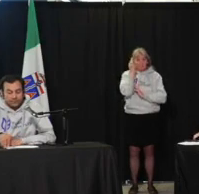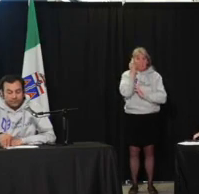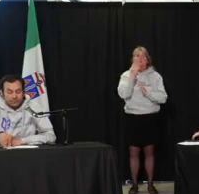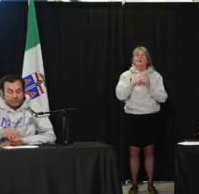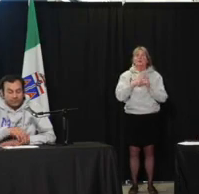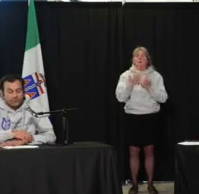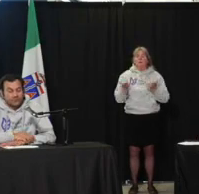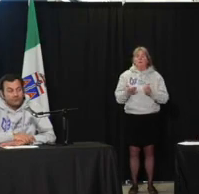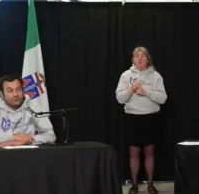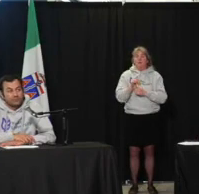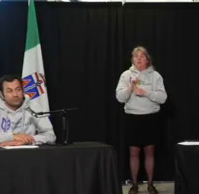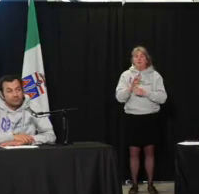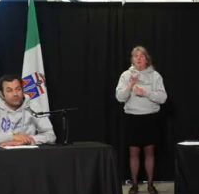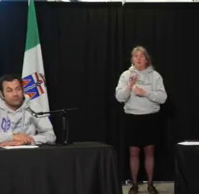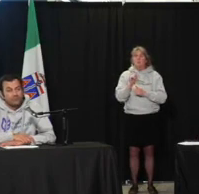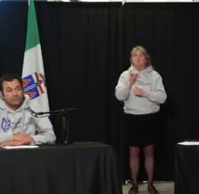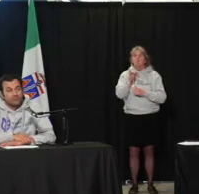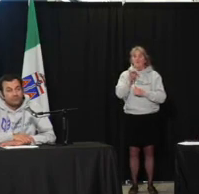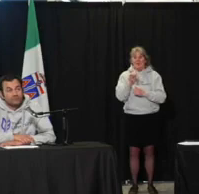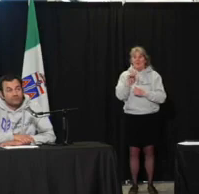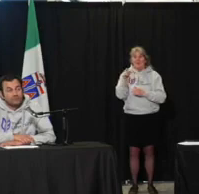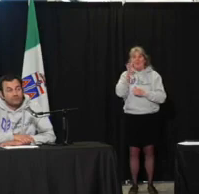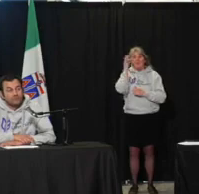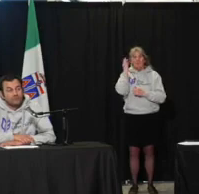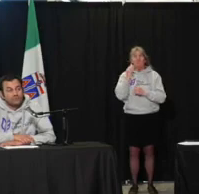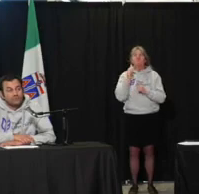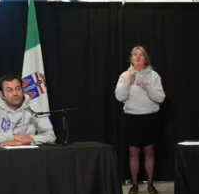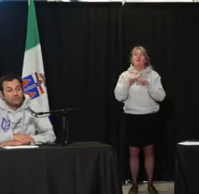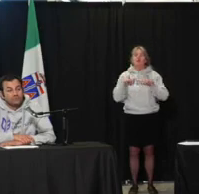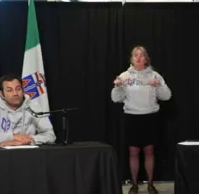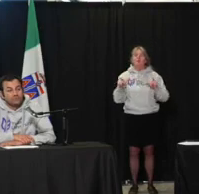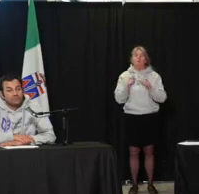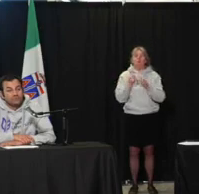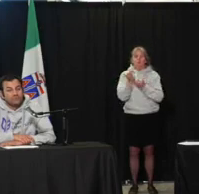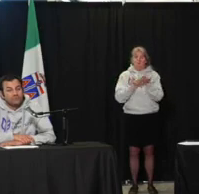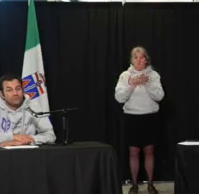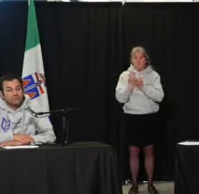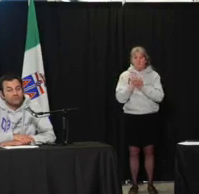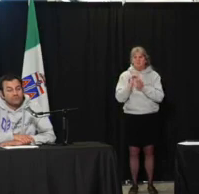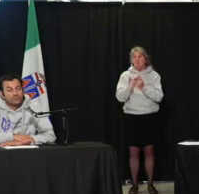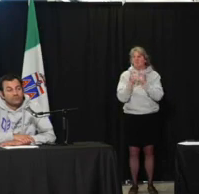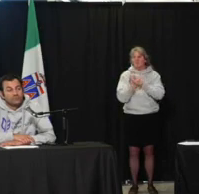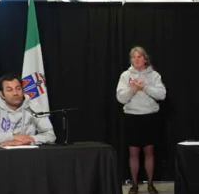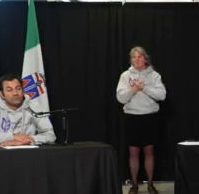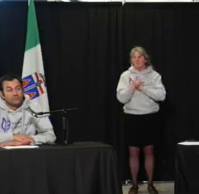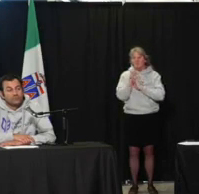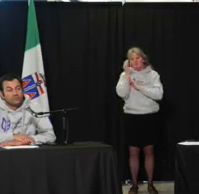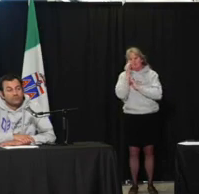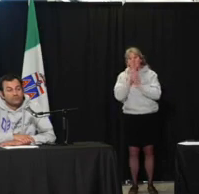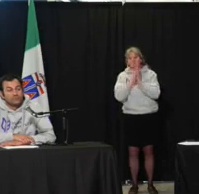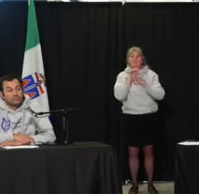questions in French. Andre is with us from the French language services directorate to translate questions for those